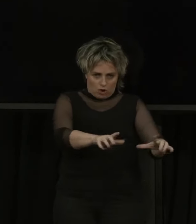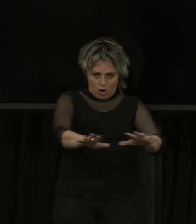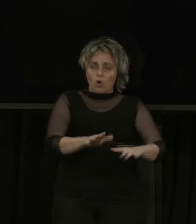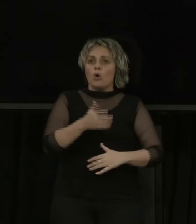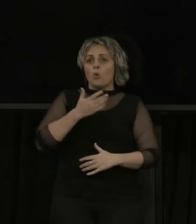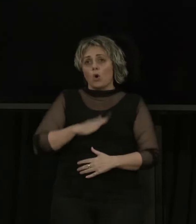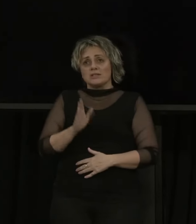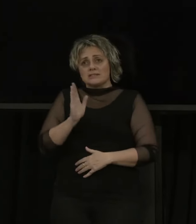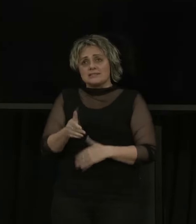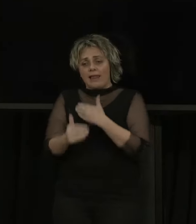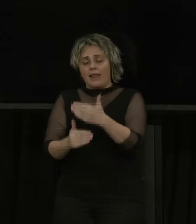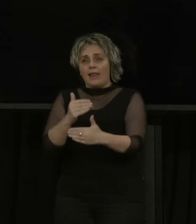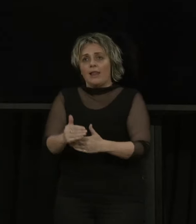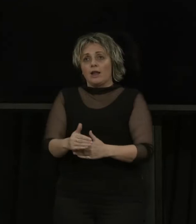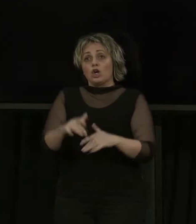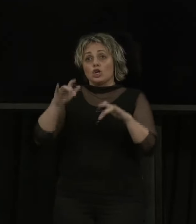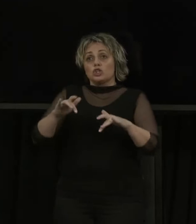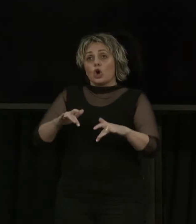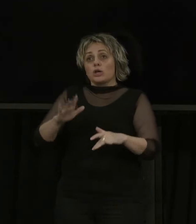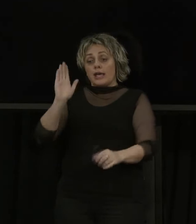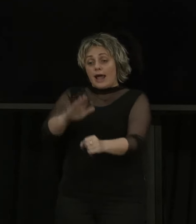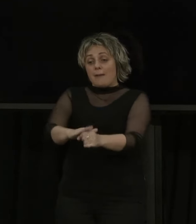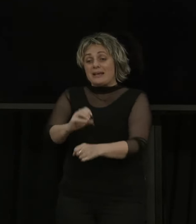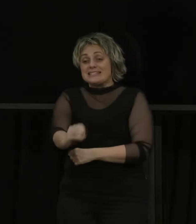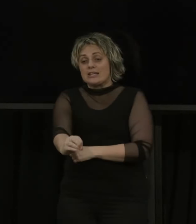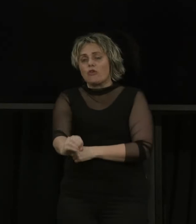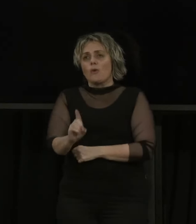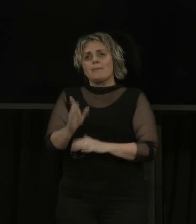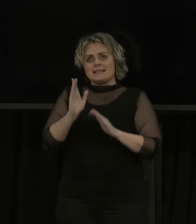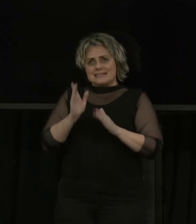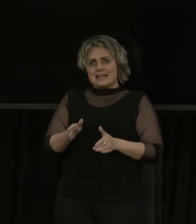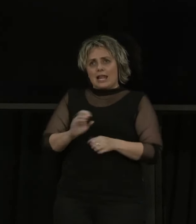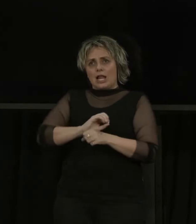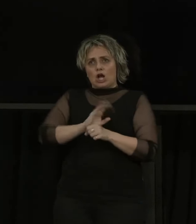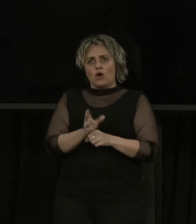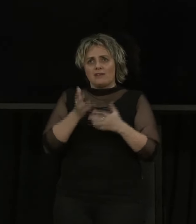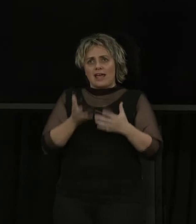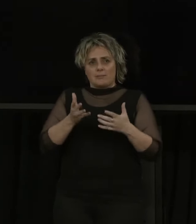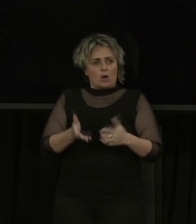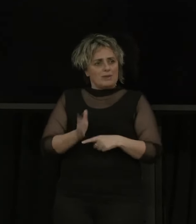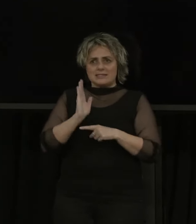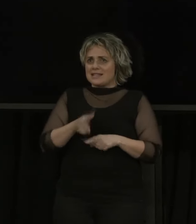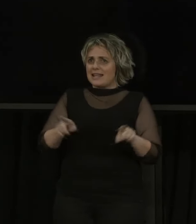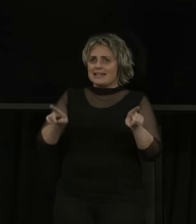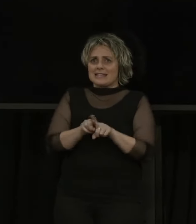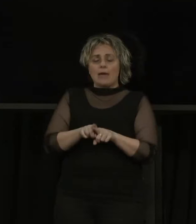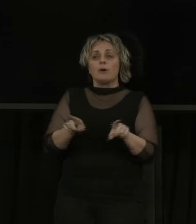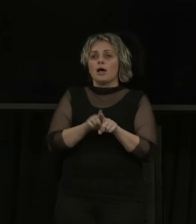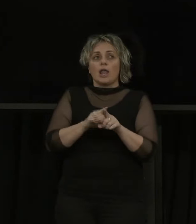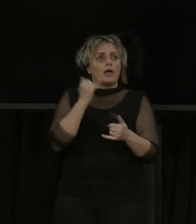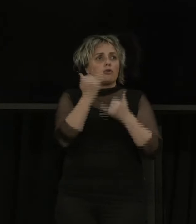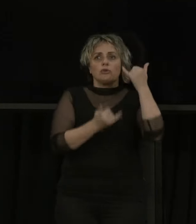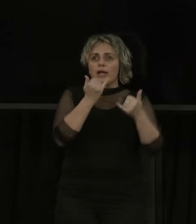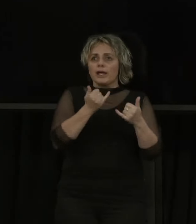are not continuing to take that stamp it out strategy with every case and we are. Despite